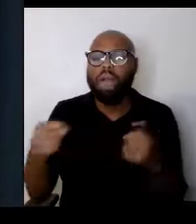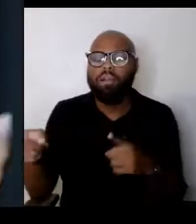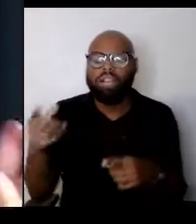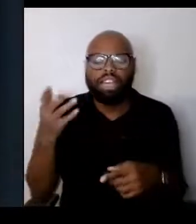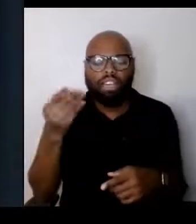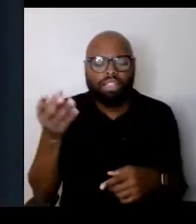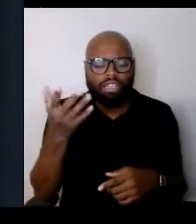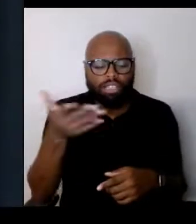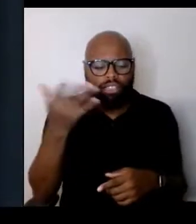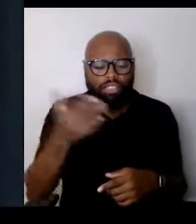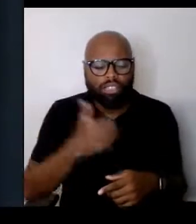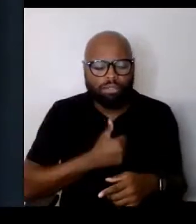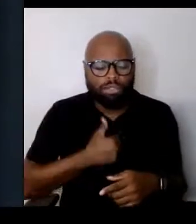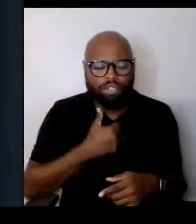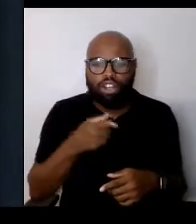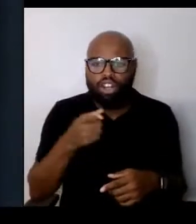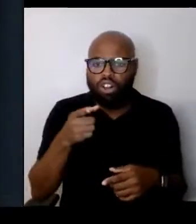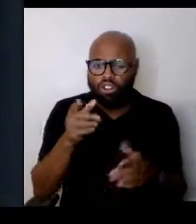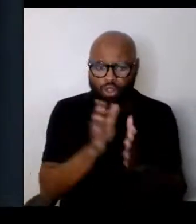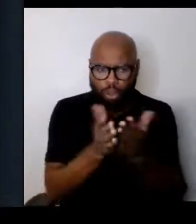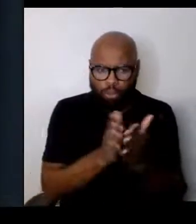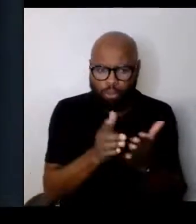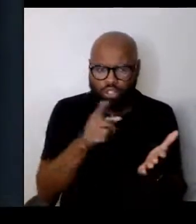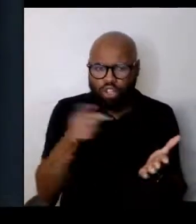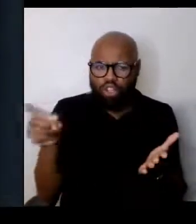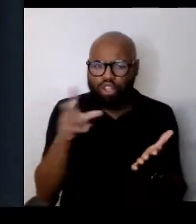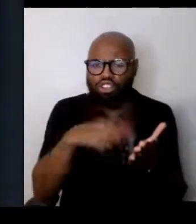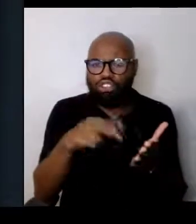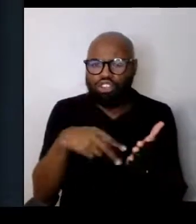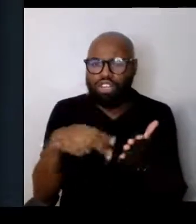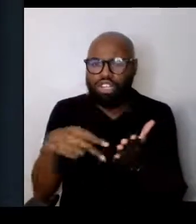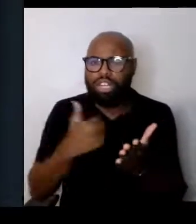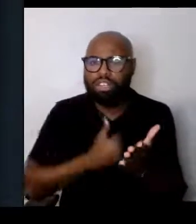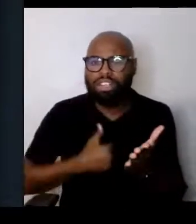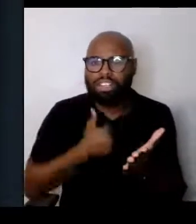the books that you read for Passover, it slipped my mind,